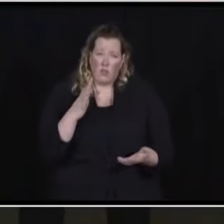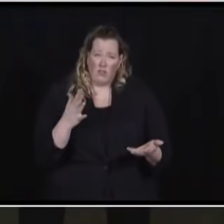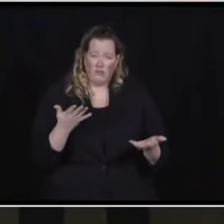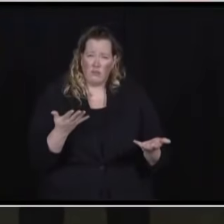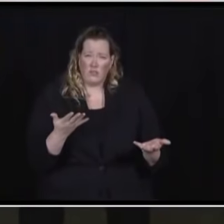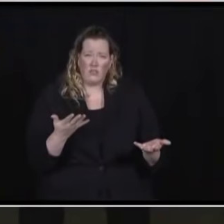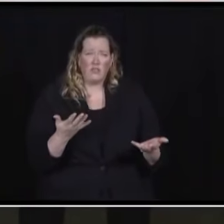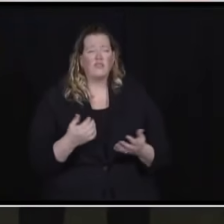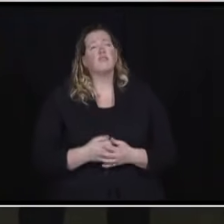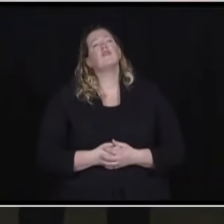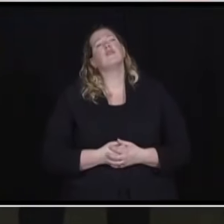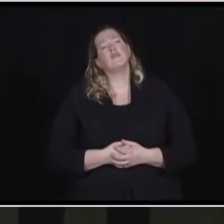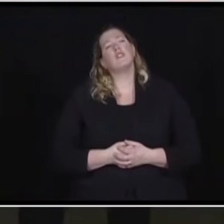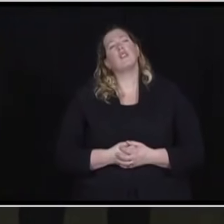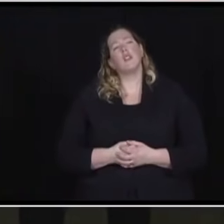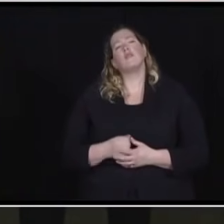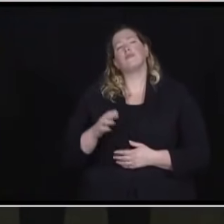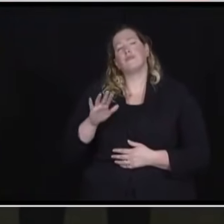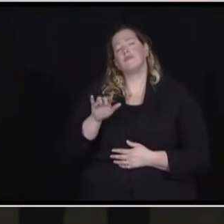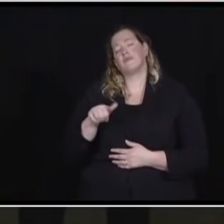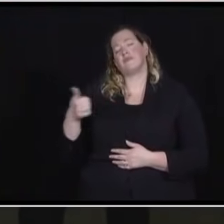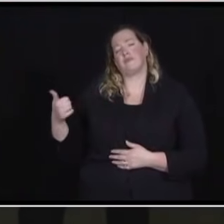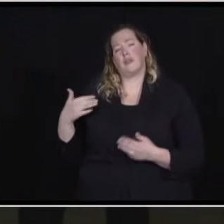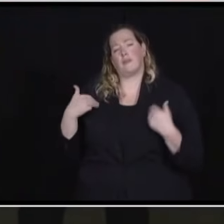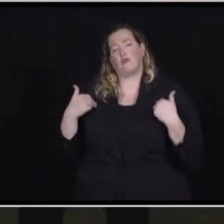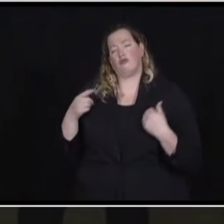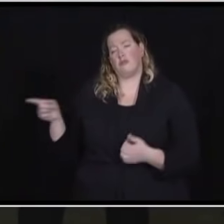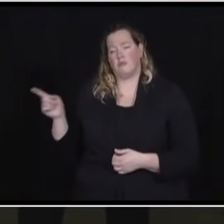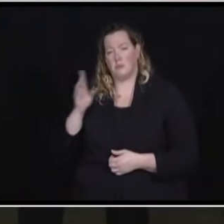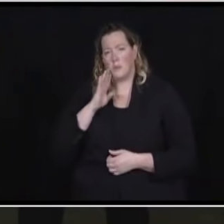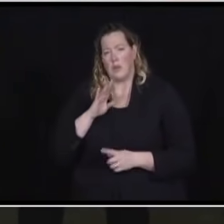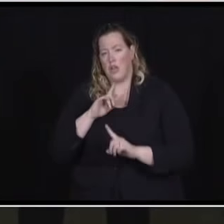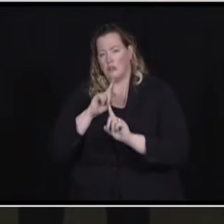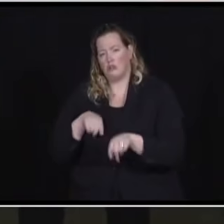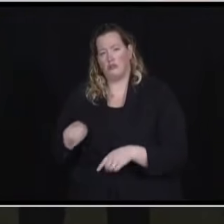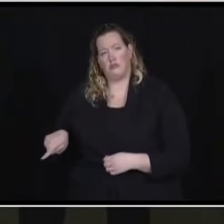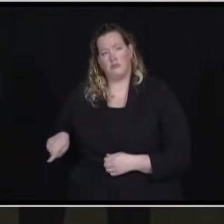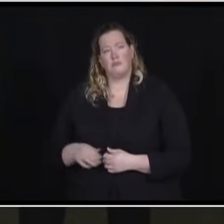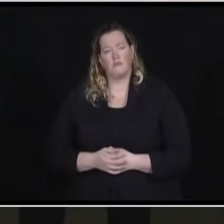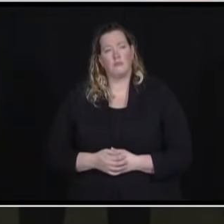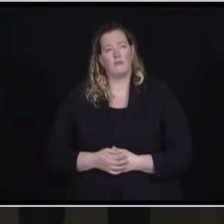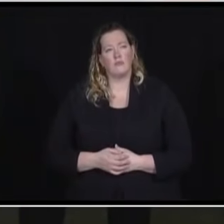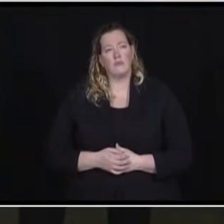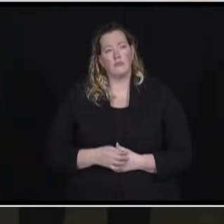Before I passed it over to the Minister of health, as the minister just said, there has